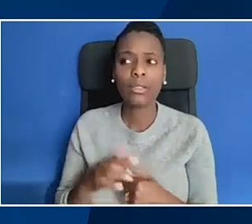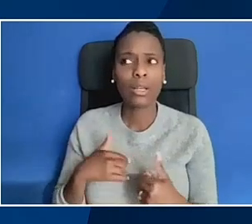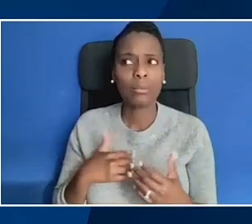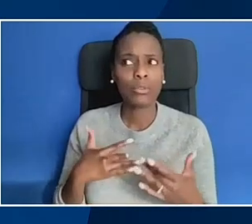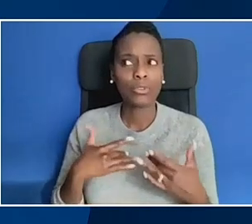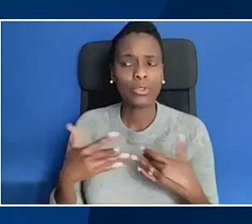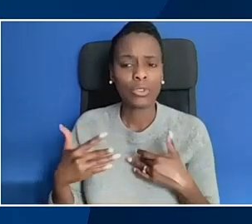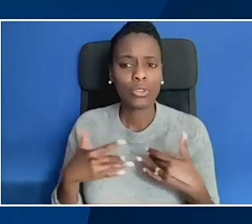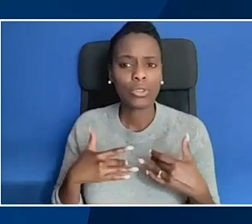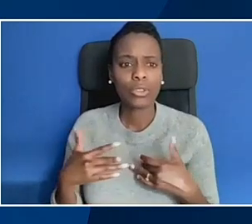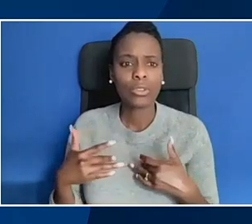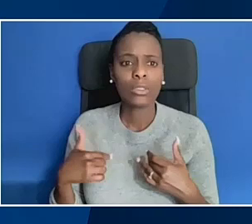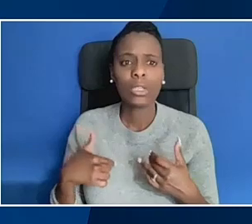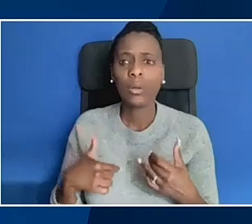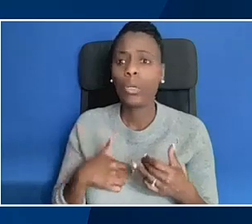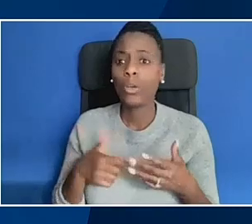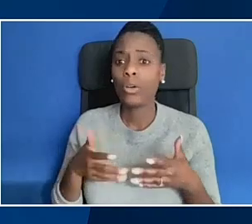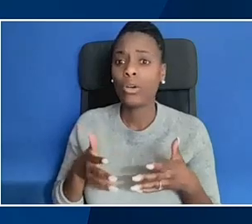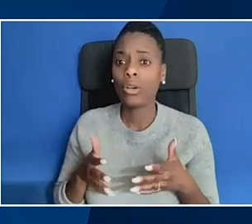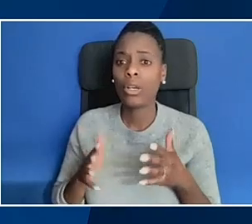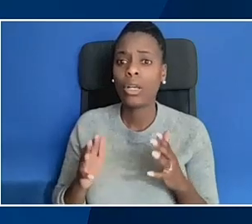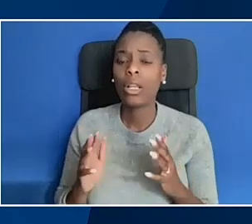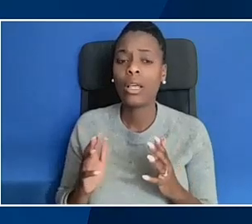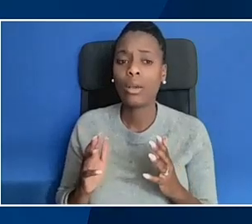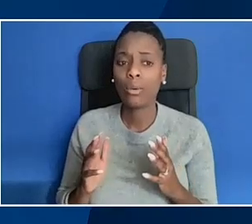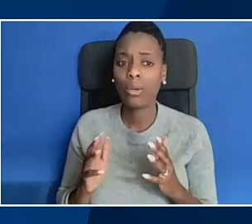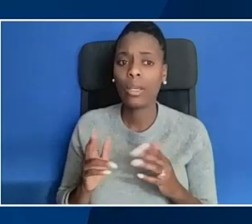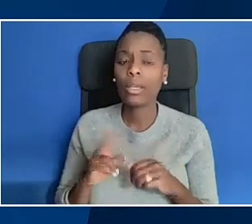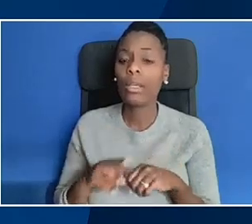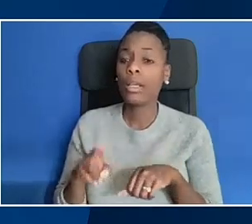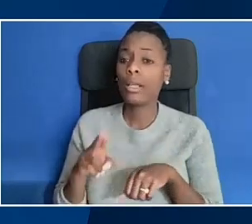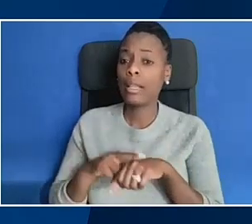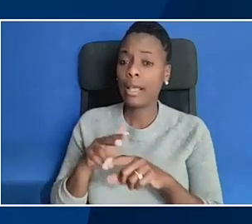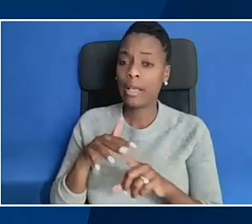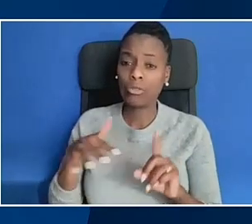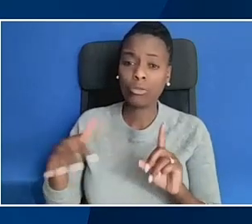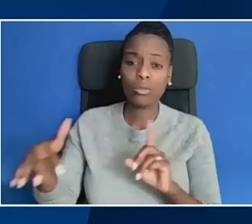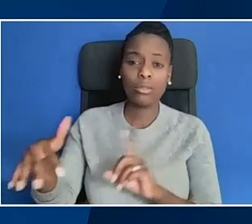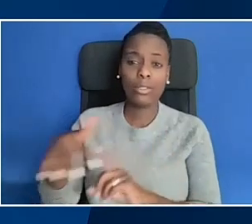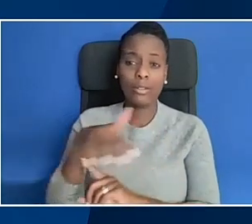allowing this national environment that is